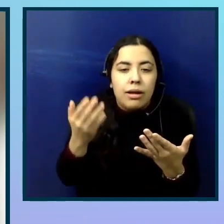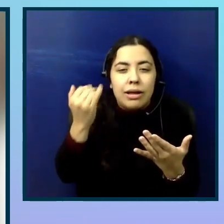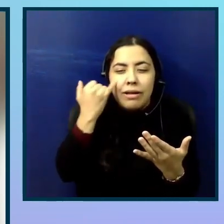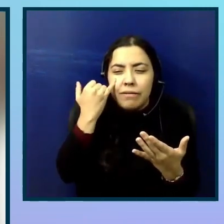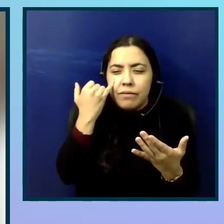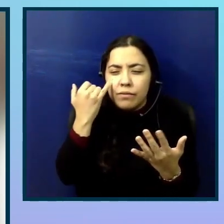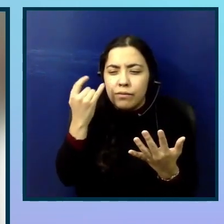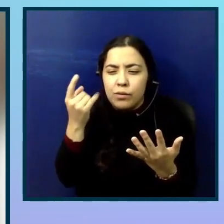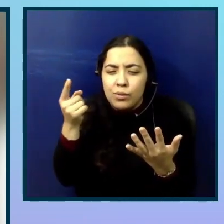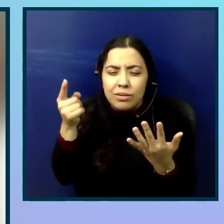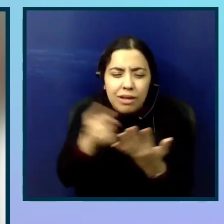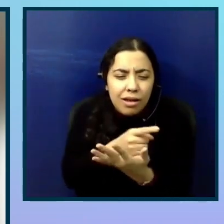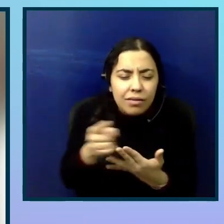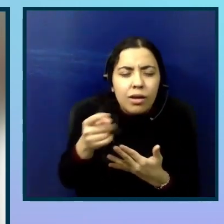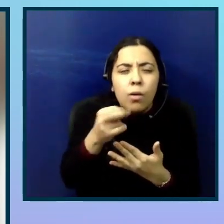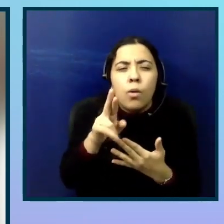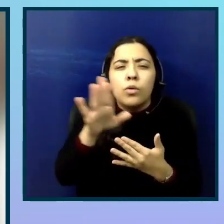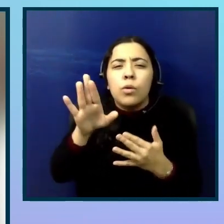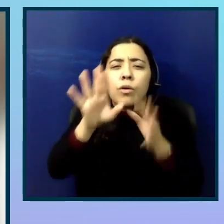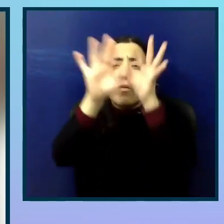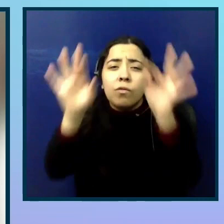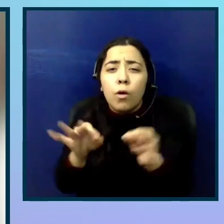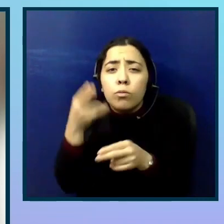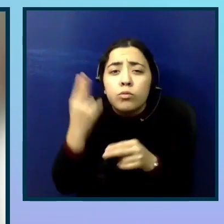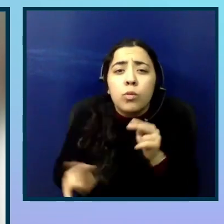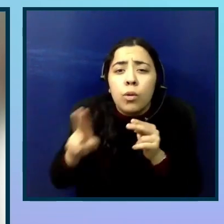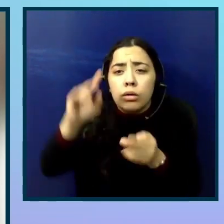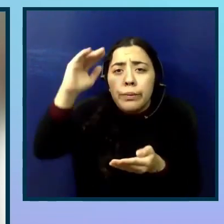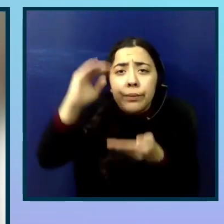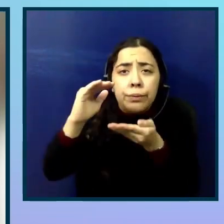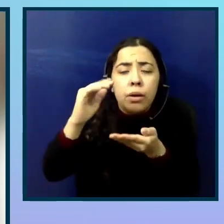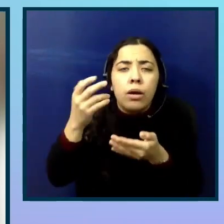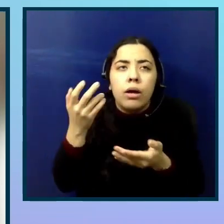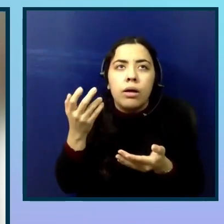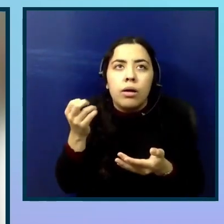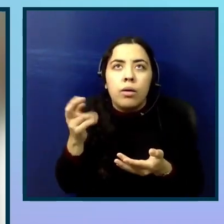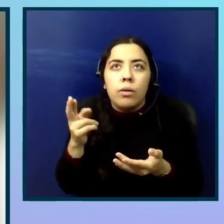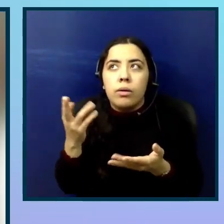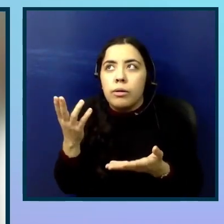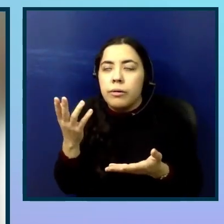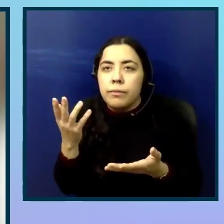It depends on the design and it depends on a lot of things, you know, how readable and legible the font is.